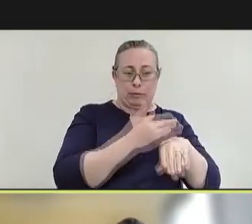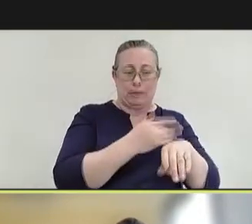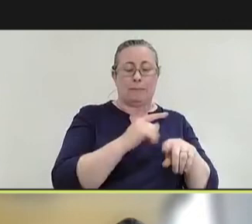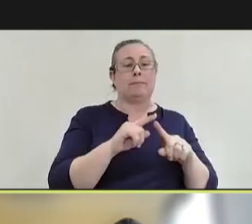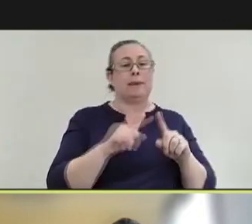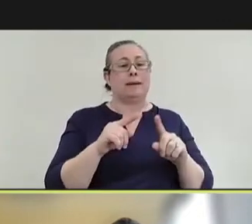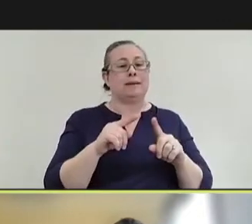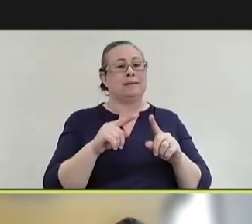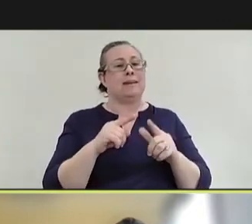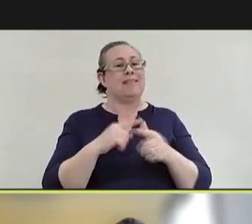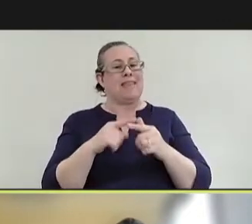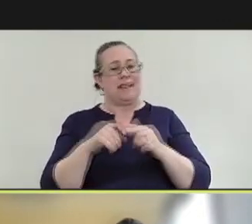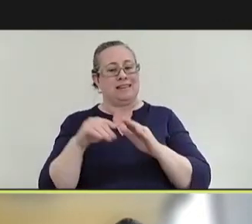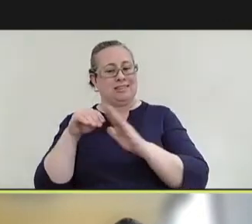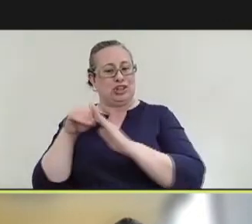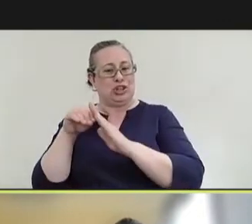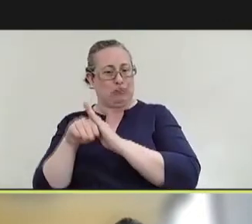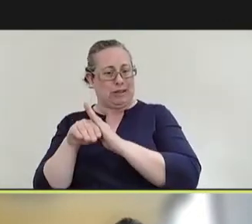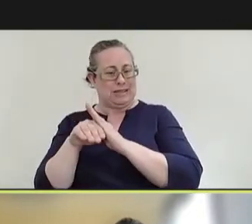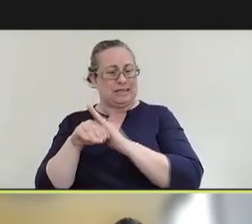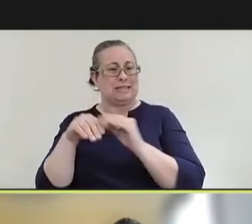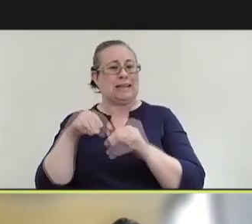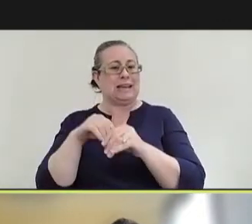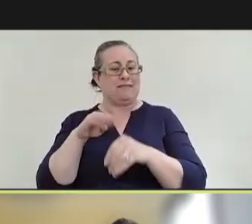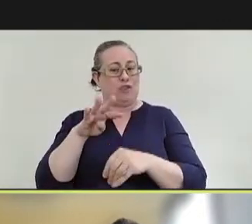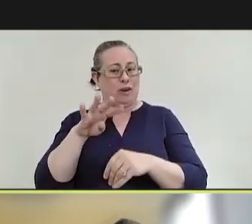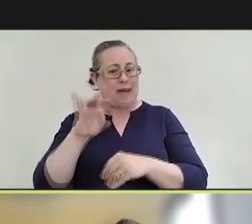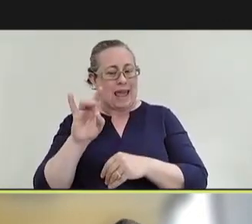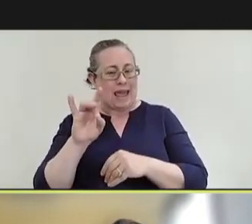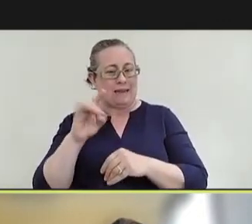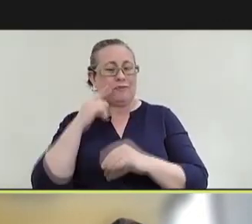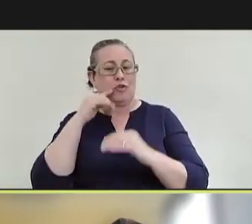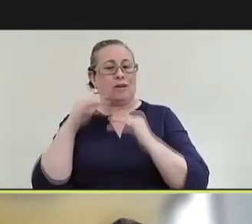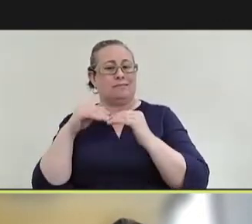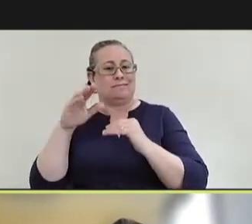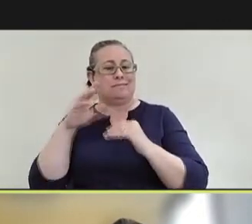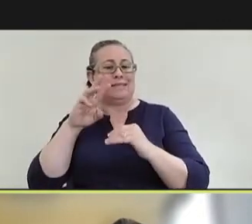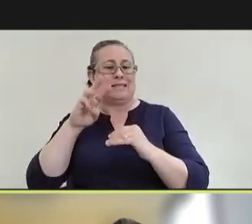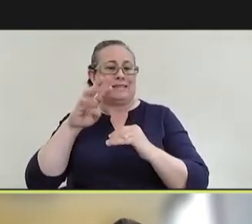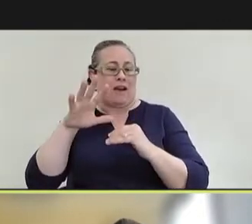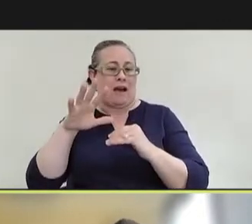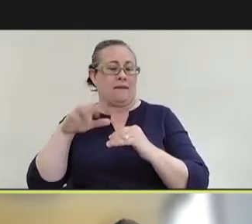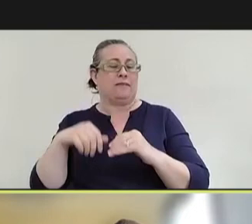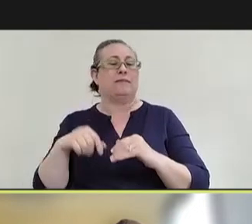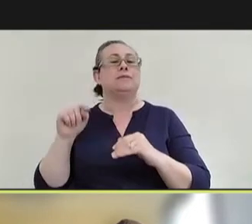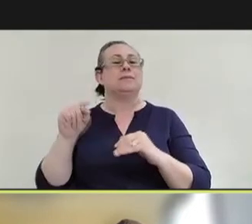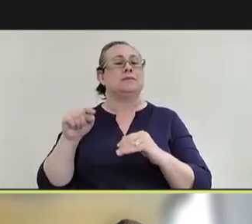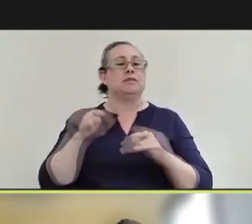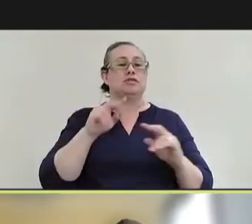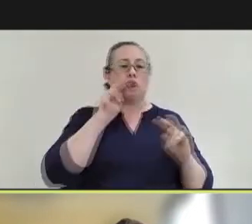but then decreased in about 48 states for the 65 plus in looking at the 22 to 23 versus the